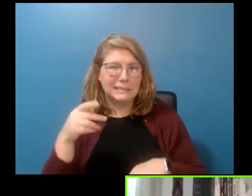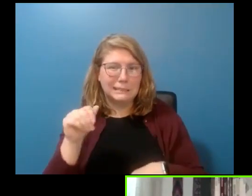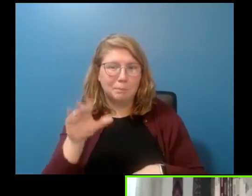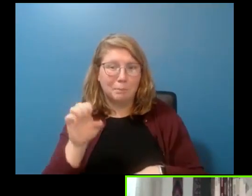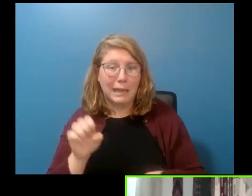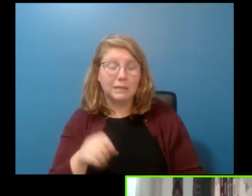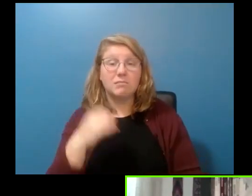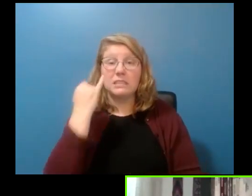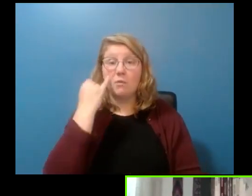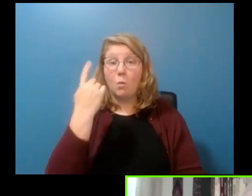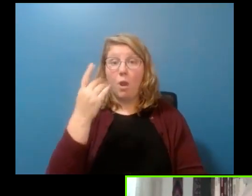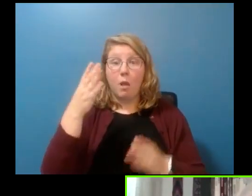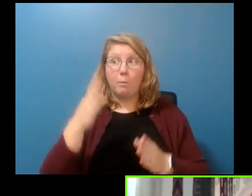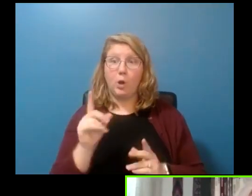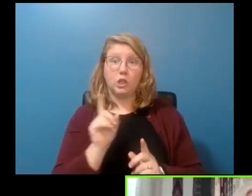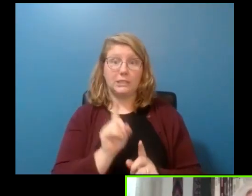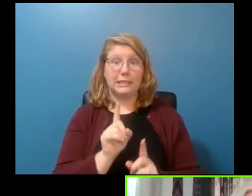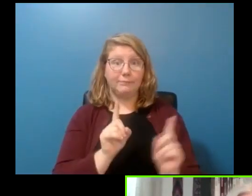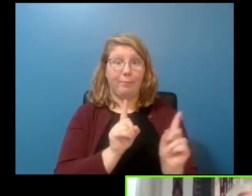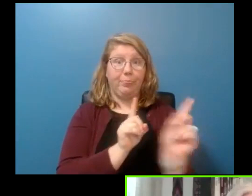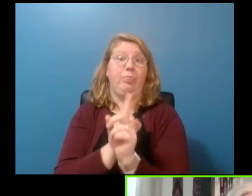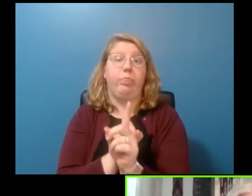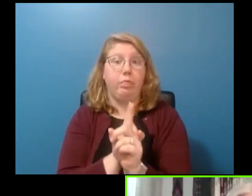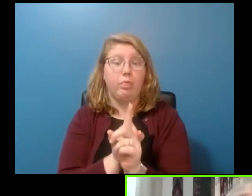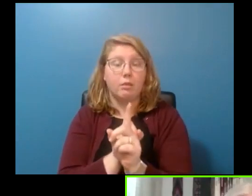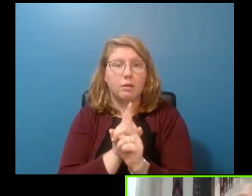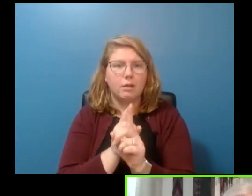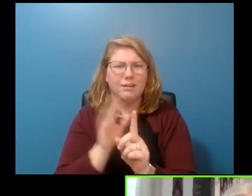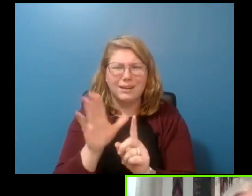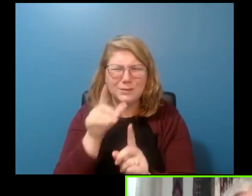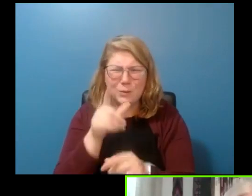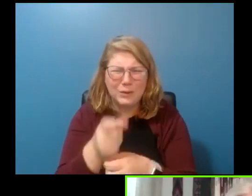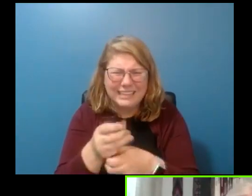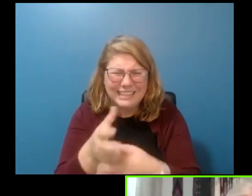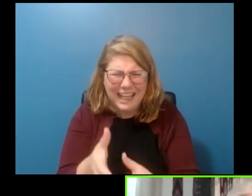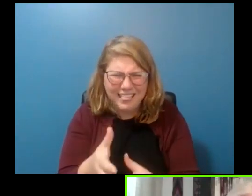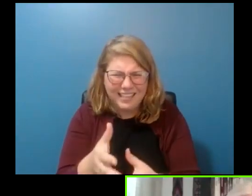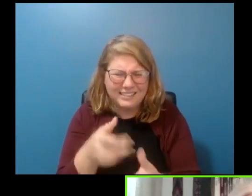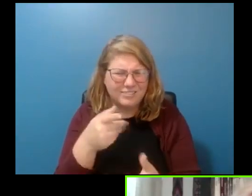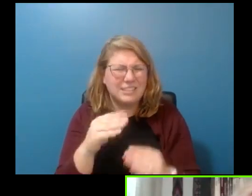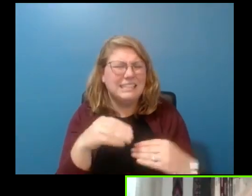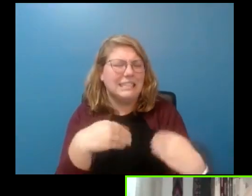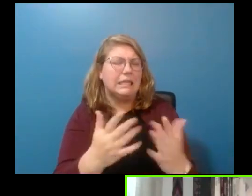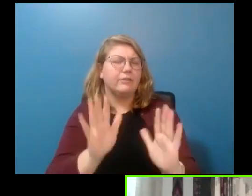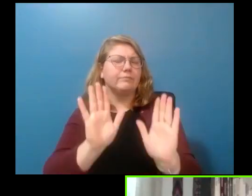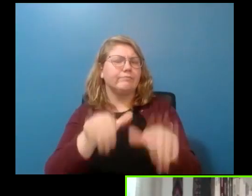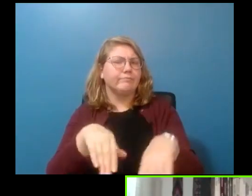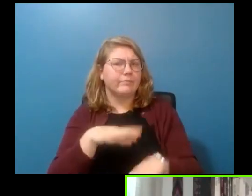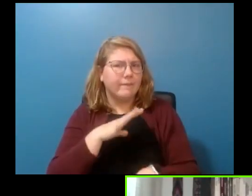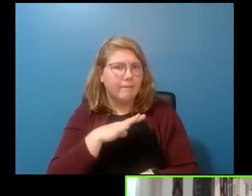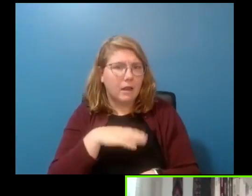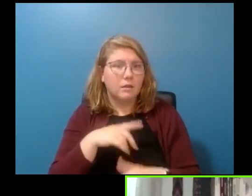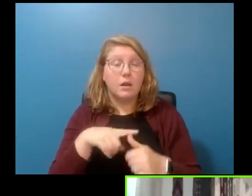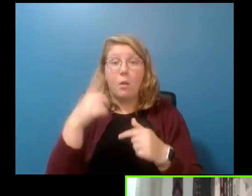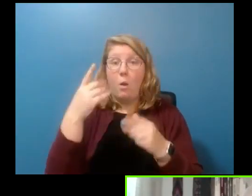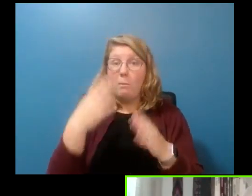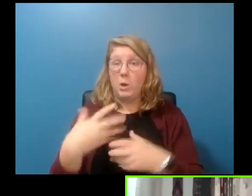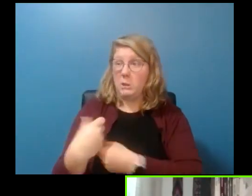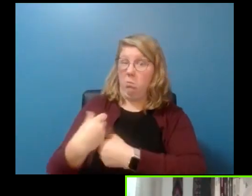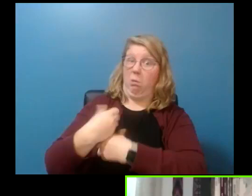through. And the other thing is change our brains in thinking about this. Initially everyone was like yep, we've got this, it